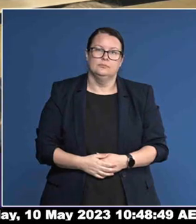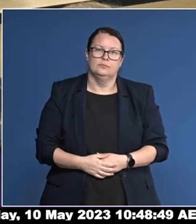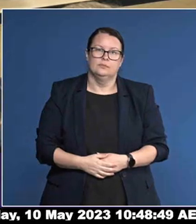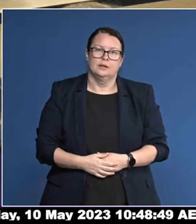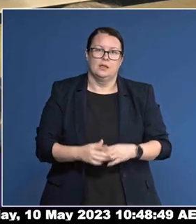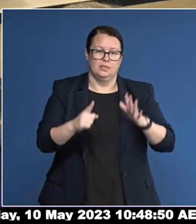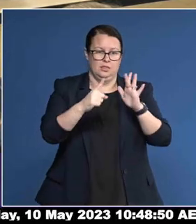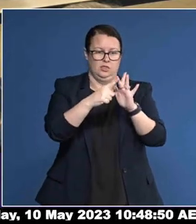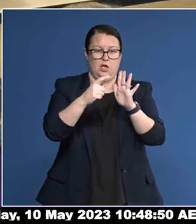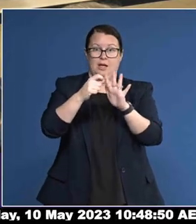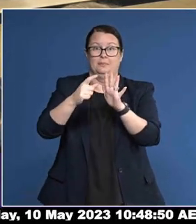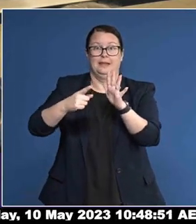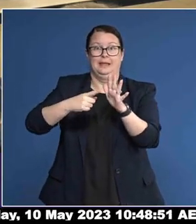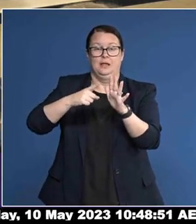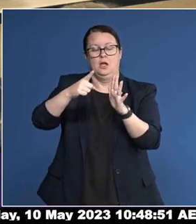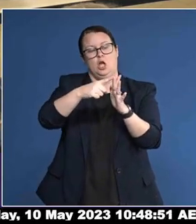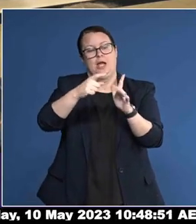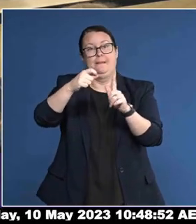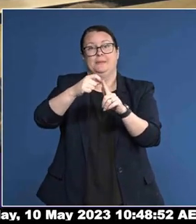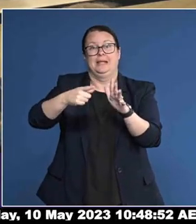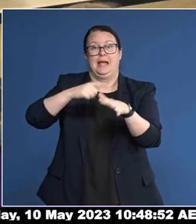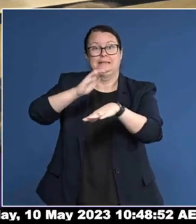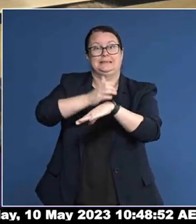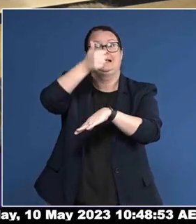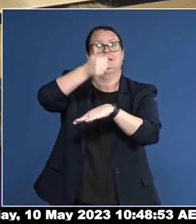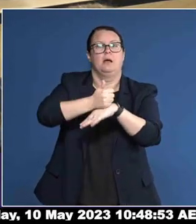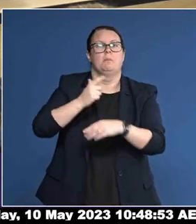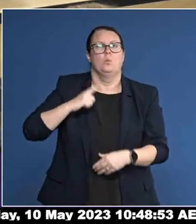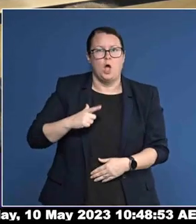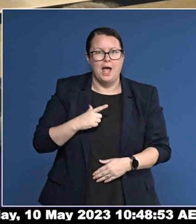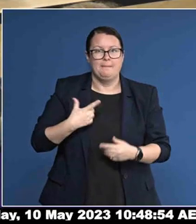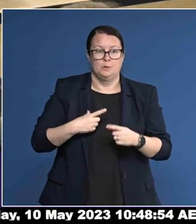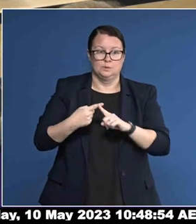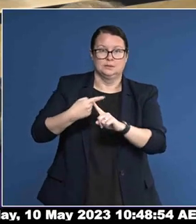made, that occurred because there was neglect; correct? Yes, that's correct.